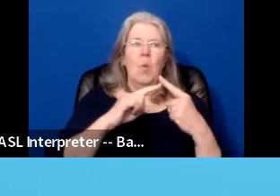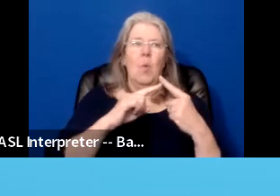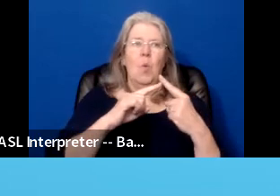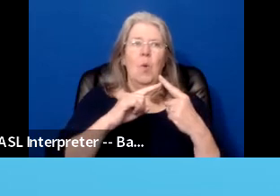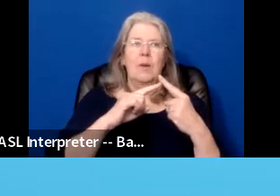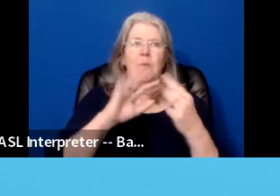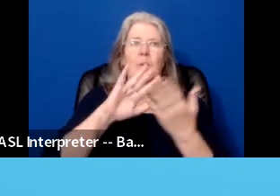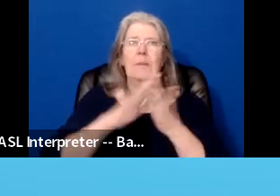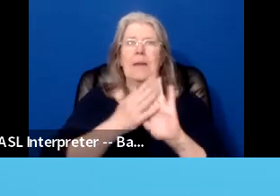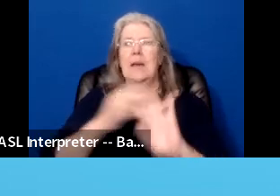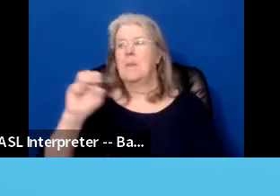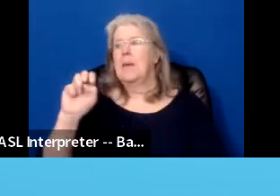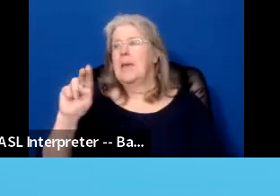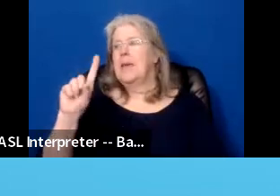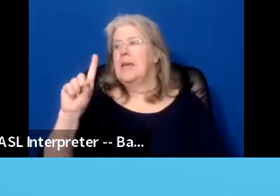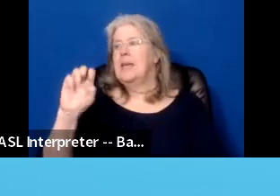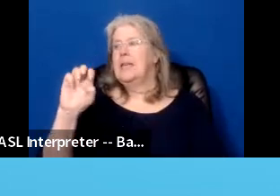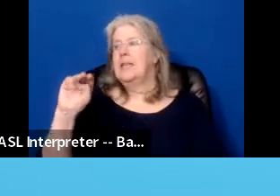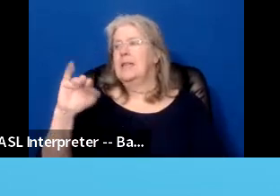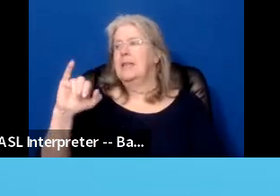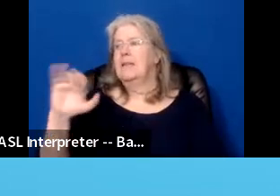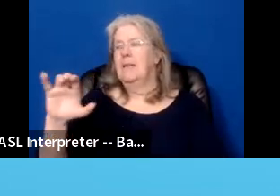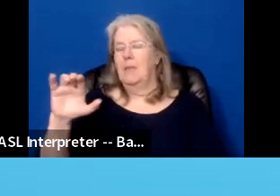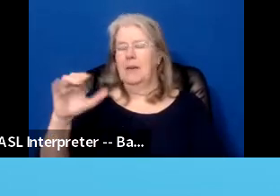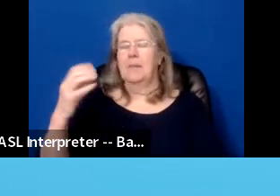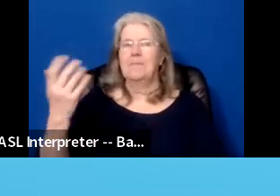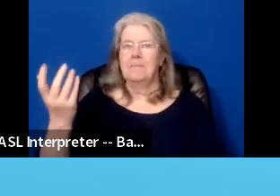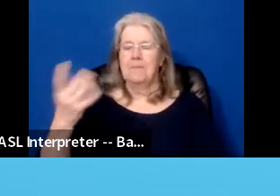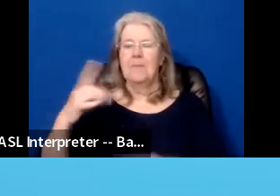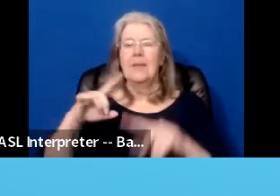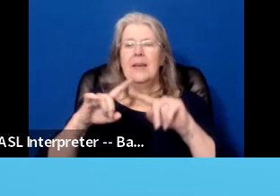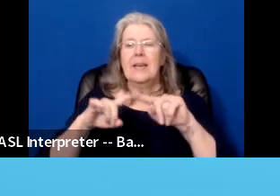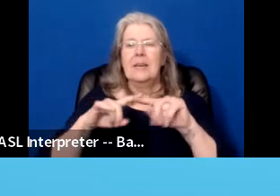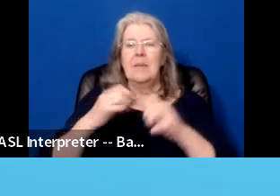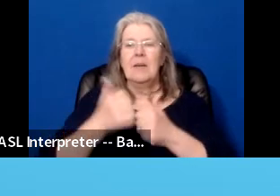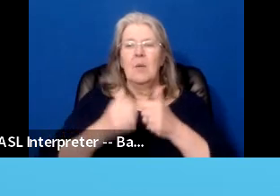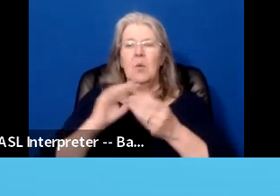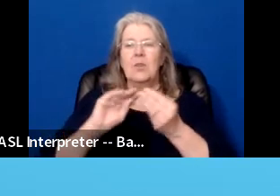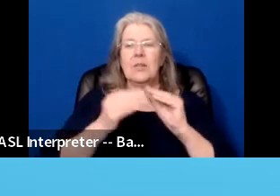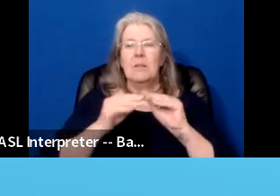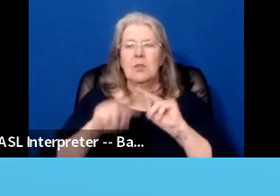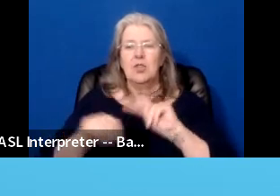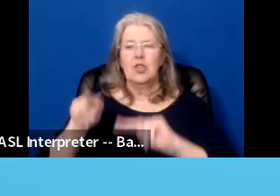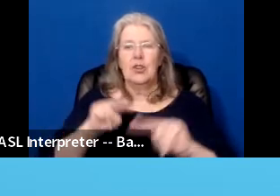Dr. Klemsz: It kind of depends on which numbers you look at, and so the numbers that I looked